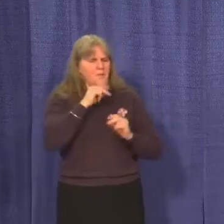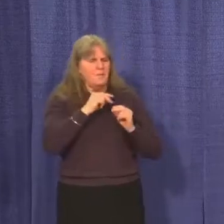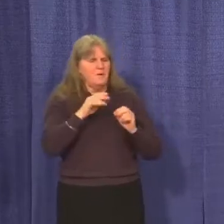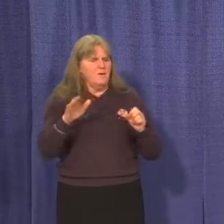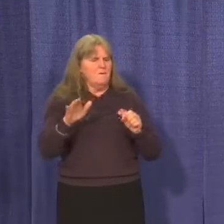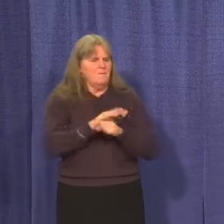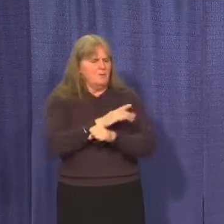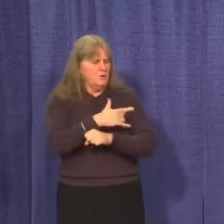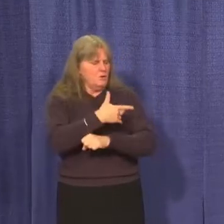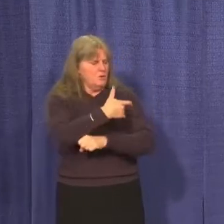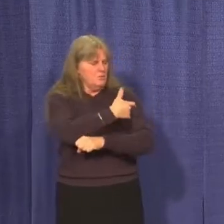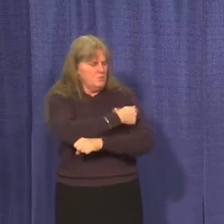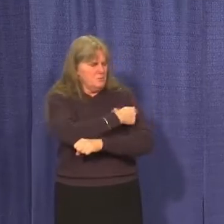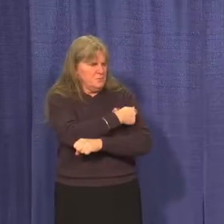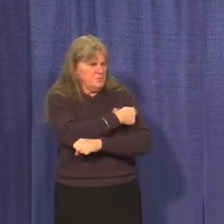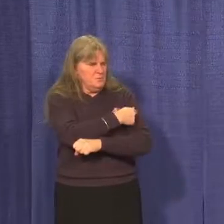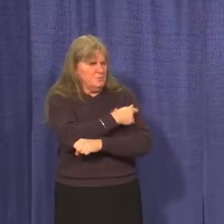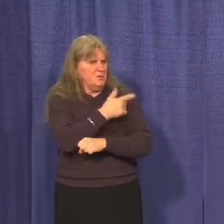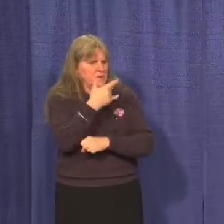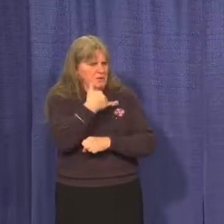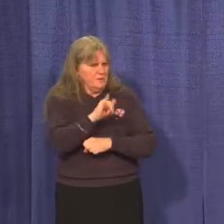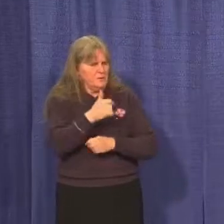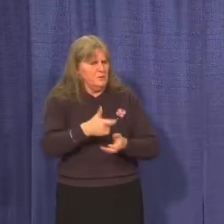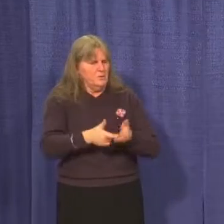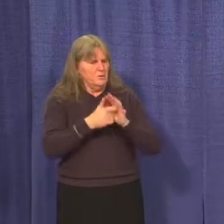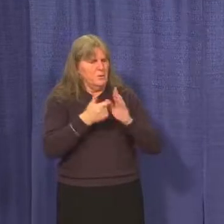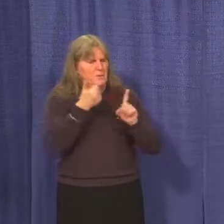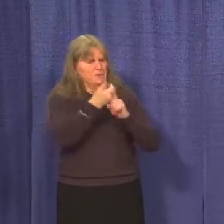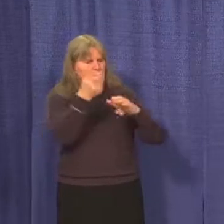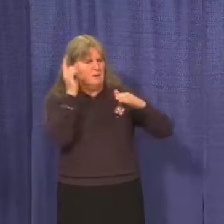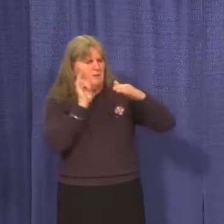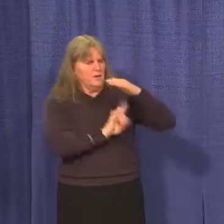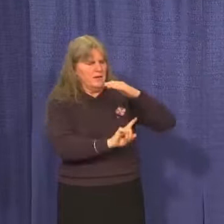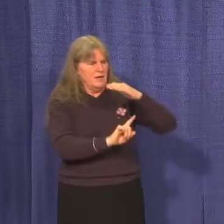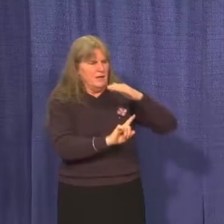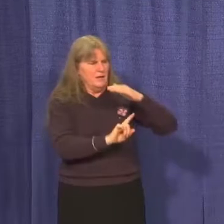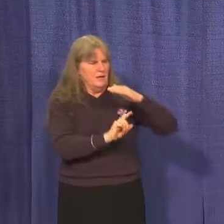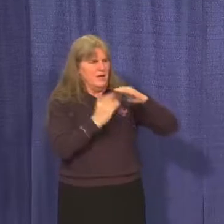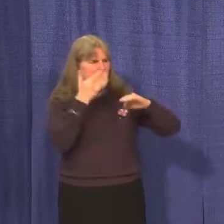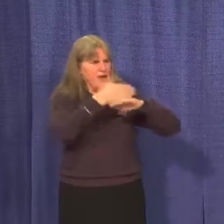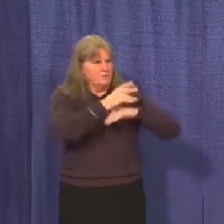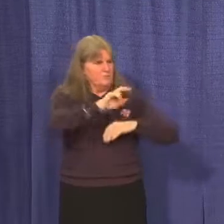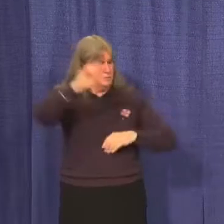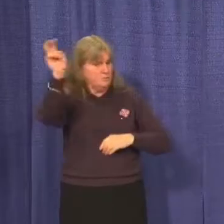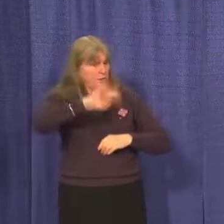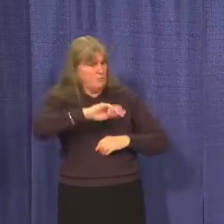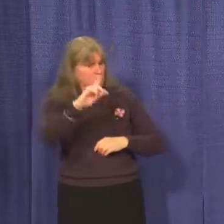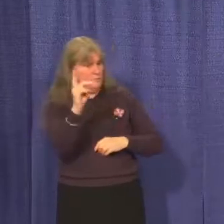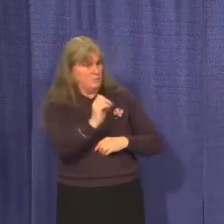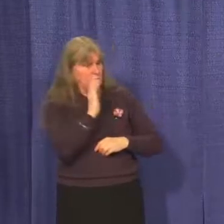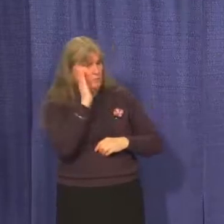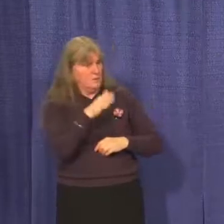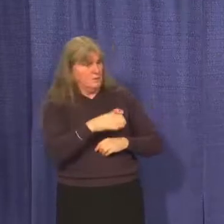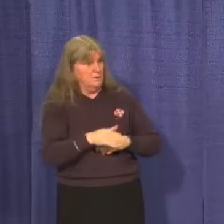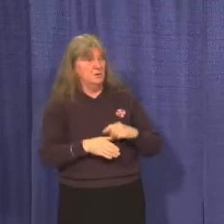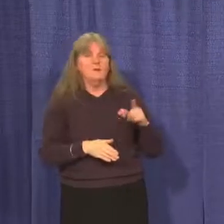vaccinated, will they still need to quarantine after travelling? Yes.